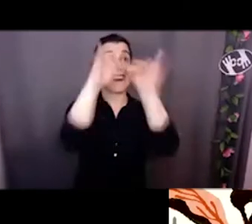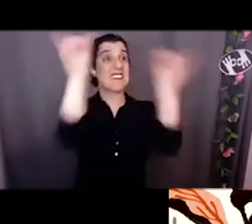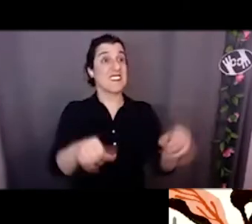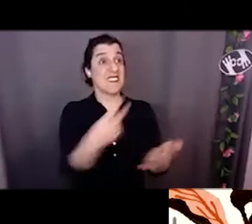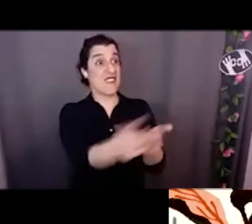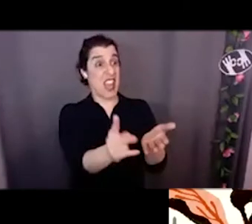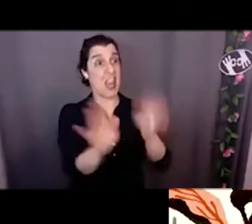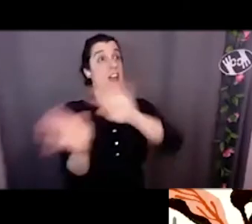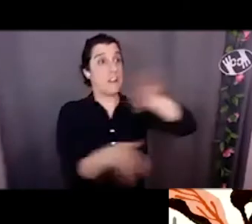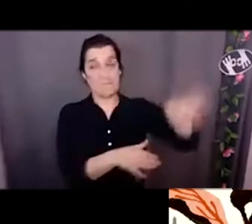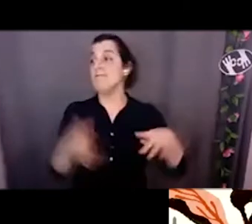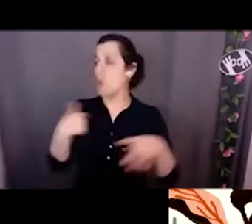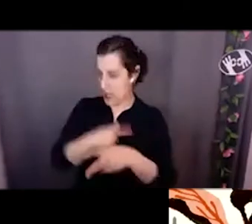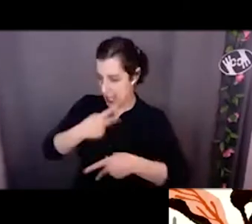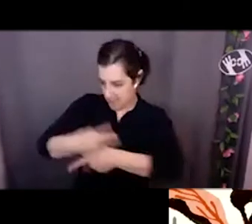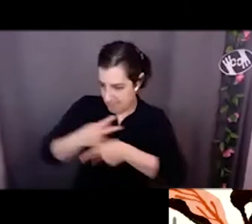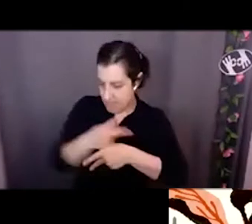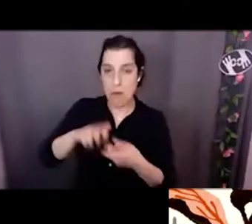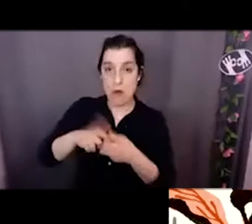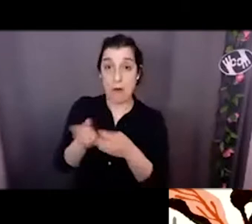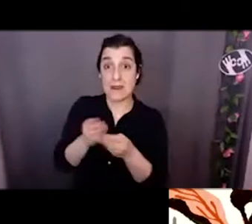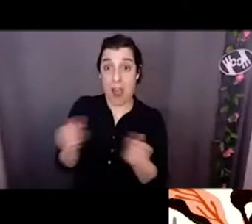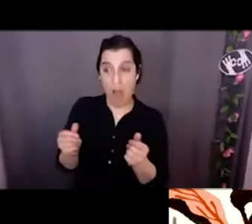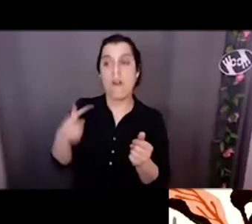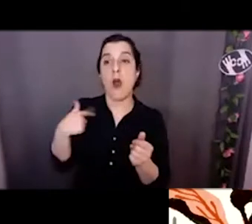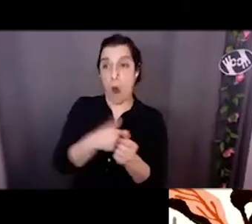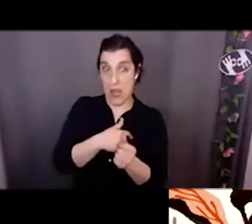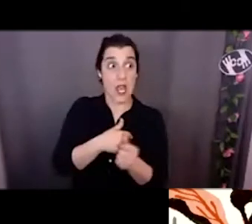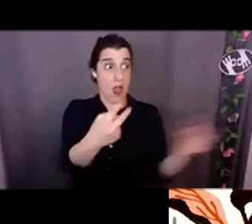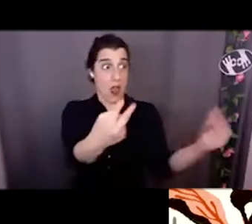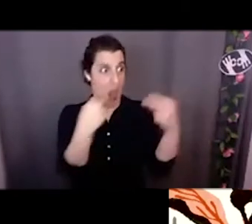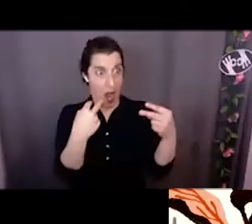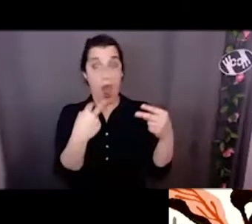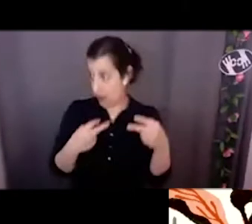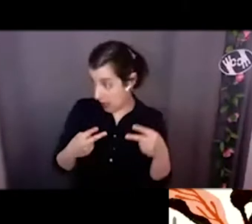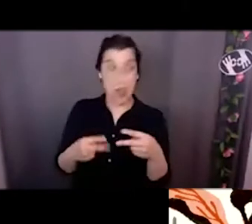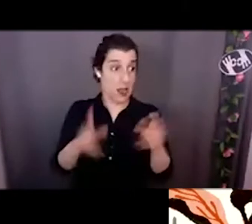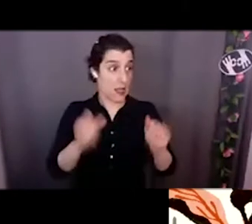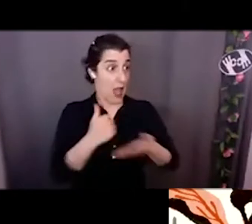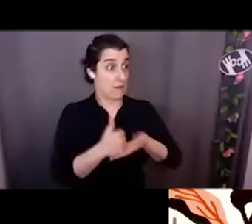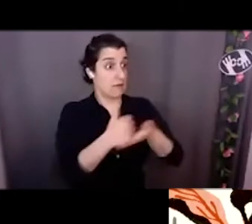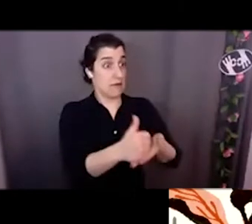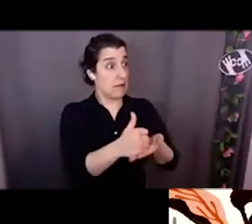It means that in a time like this were more valuable than ever. Um, but that's not necessarily the way the healthcare system sees it.